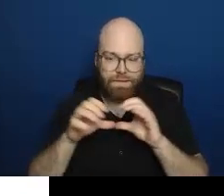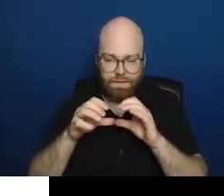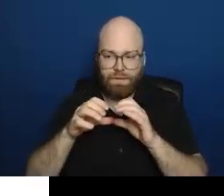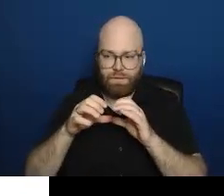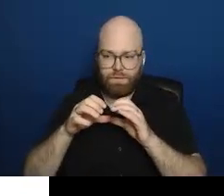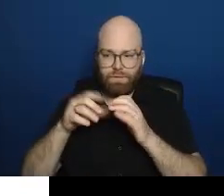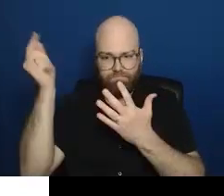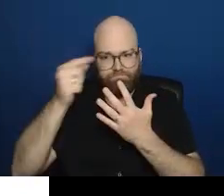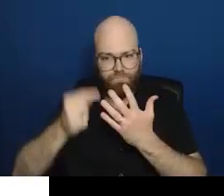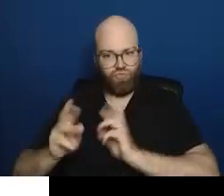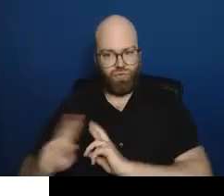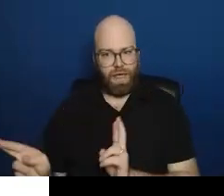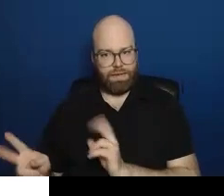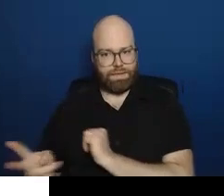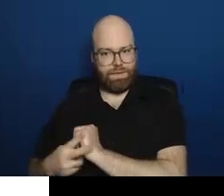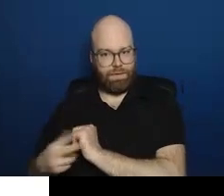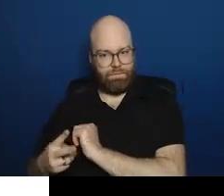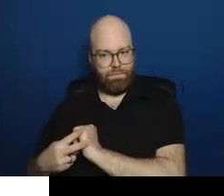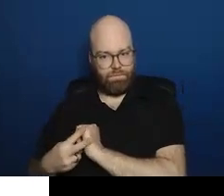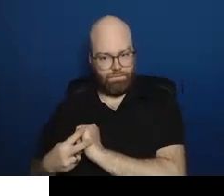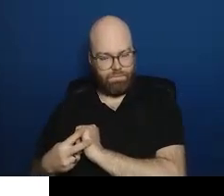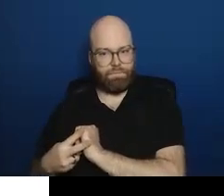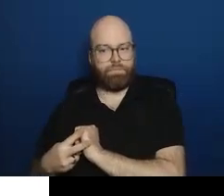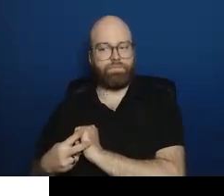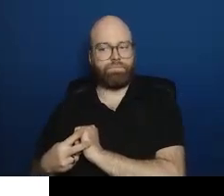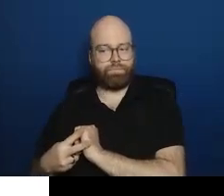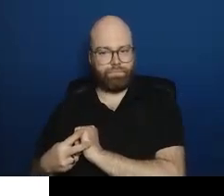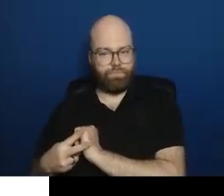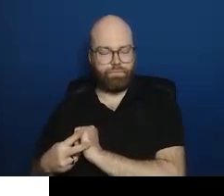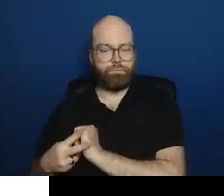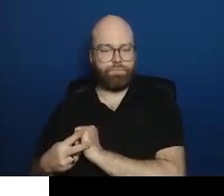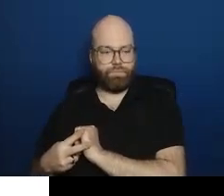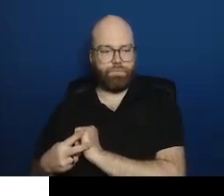in a way to request, that the government exercise discretion.